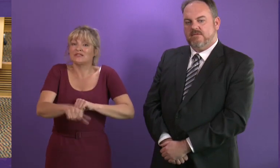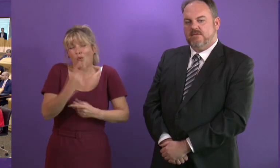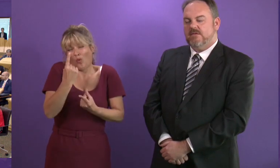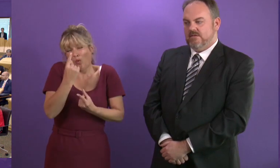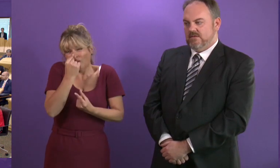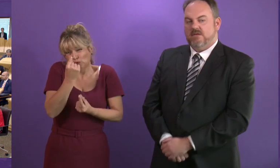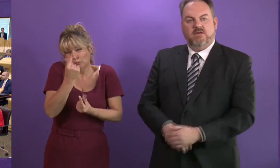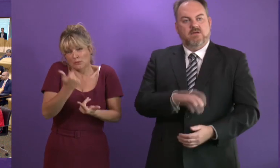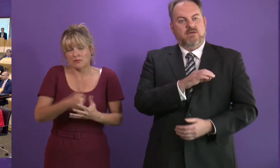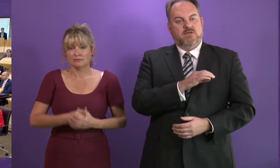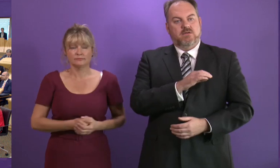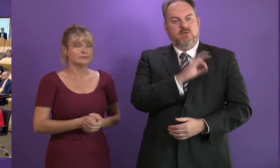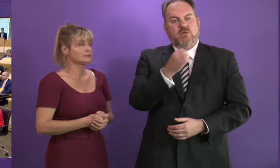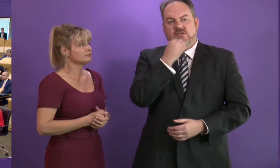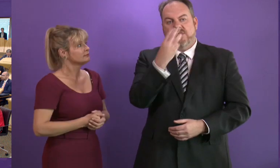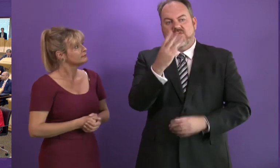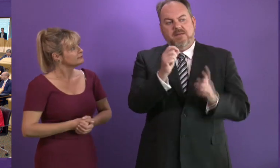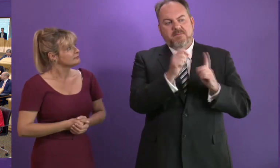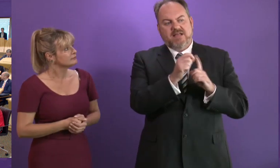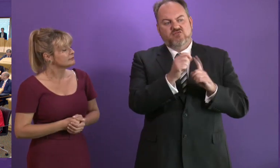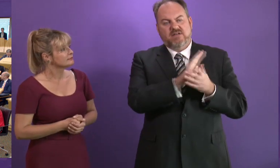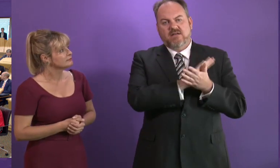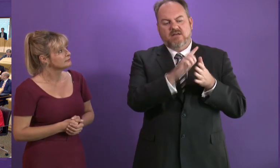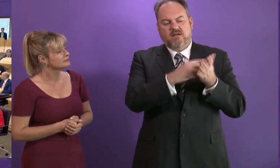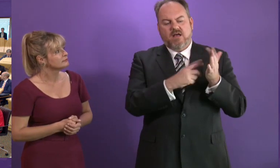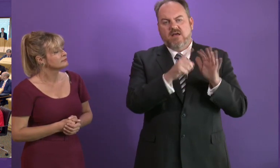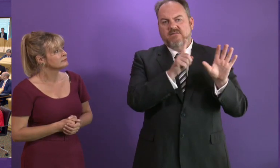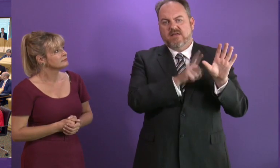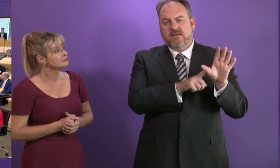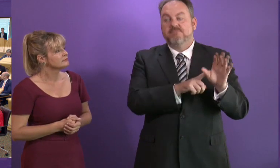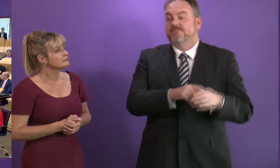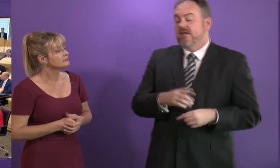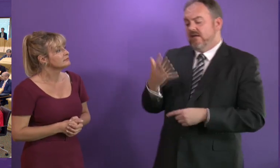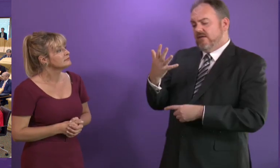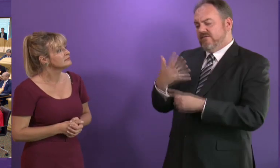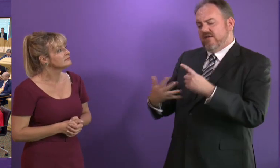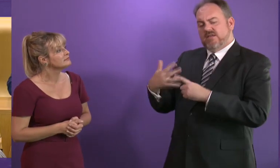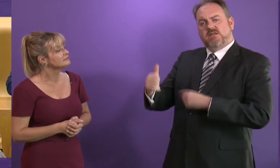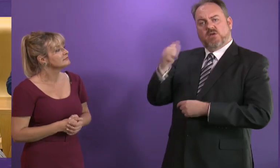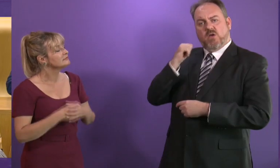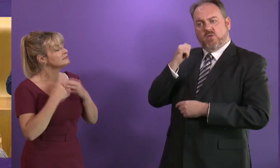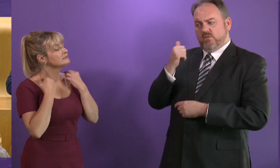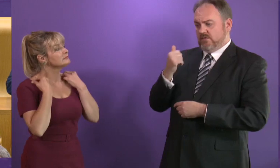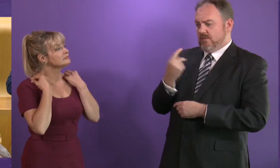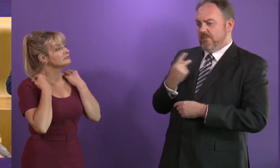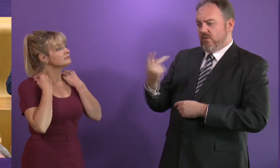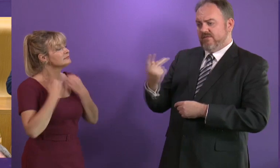3. Patrick Harvie (Glasgow) (Green): Five years ago, the First Minister and I were disappointed at the referendum result, but